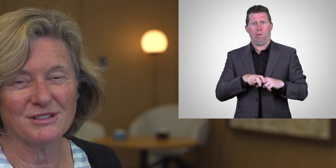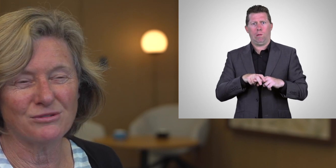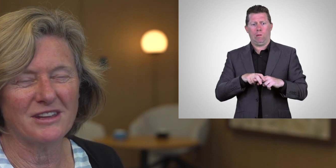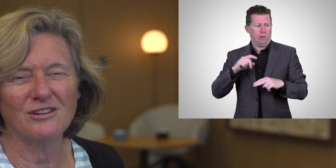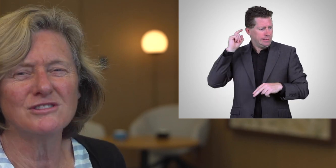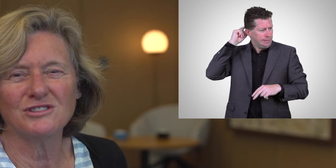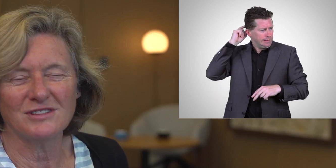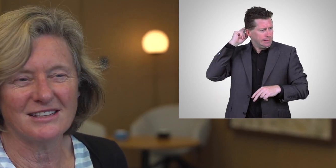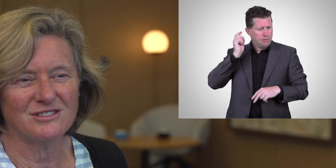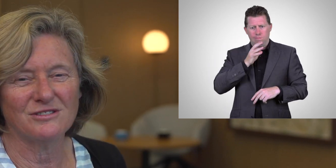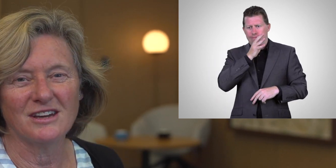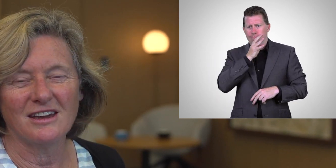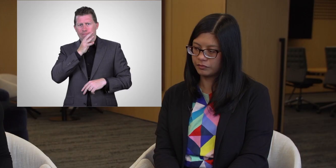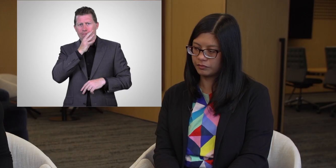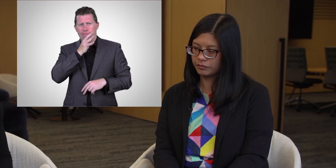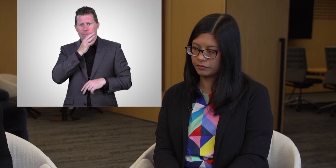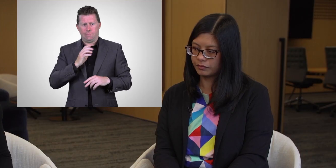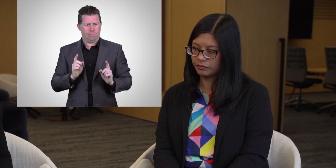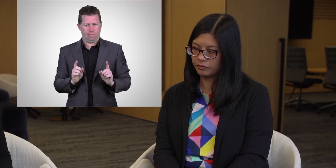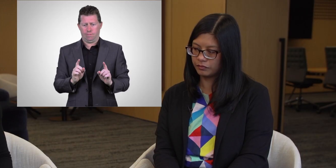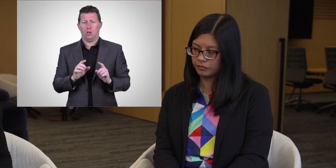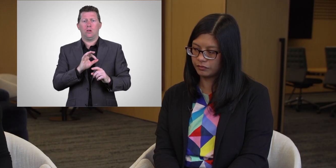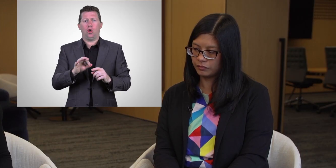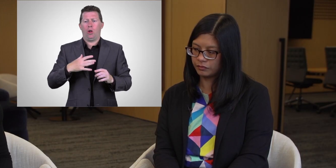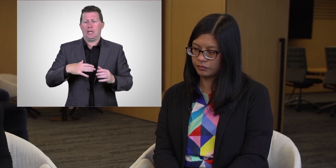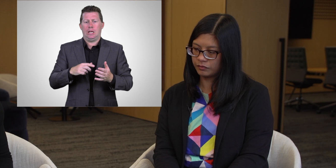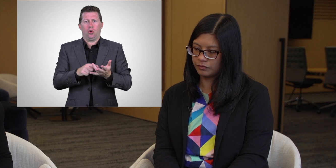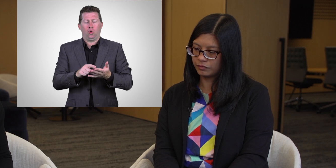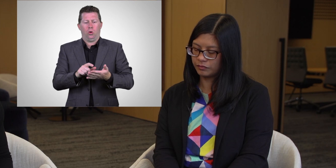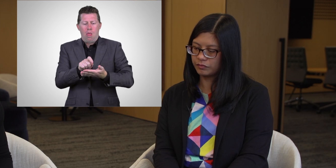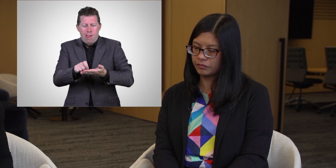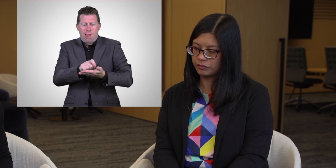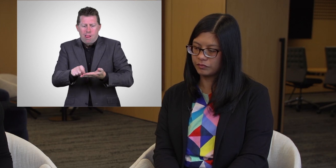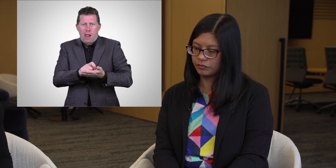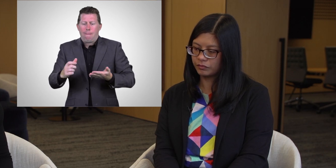or that no student has to write without their normal computer, or no student has to